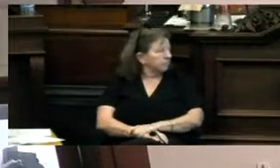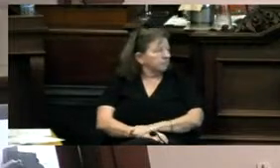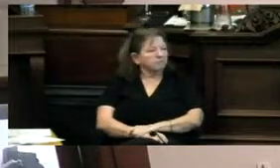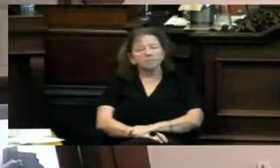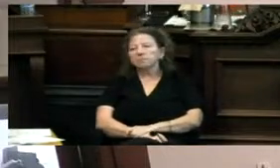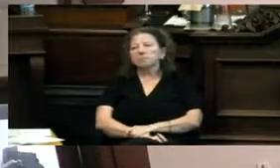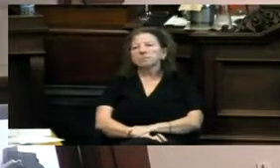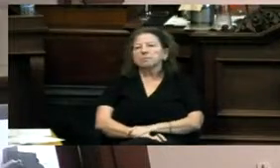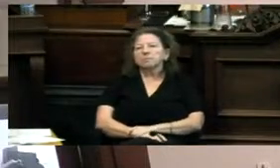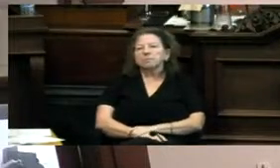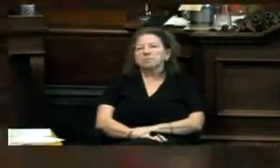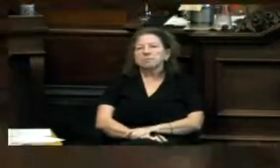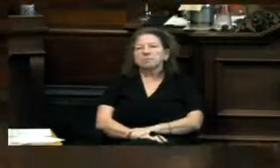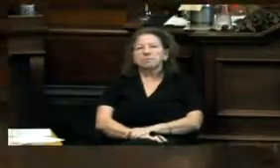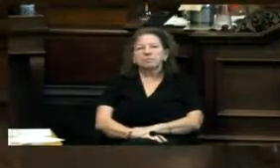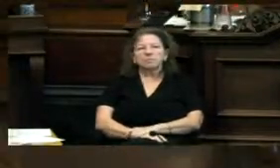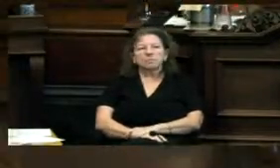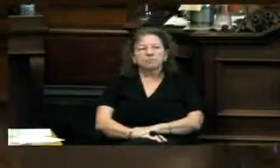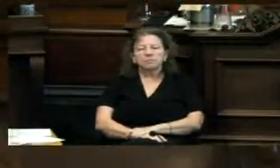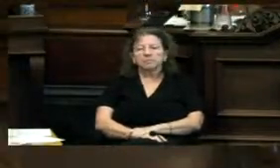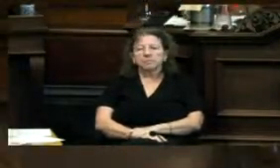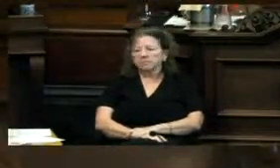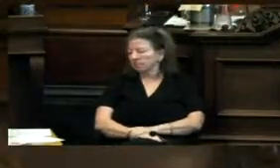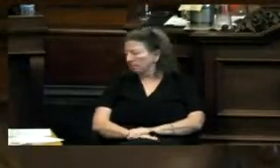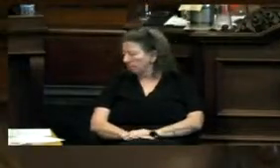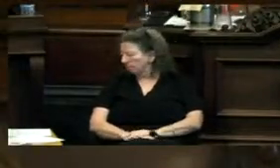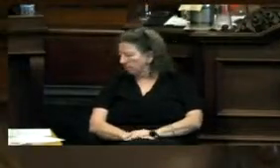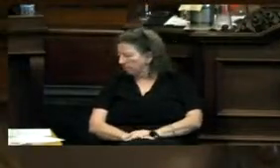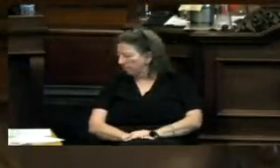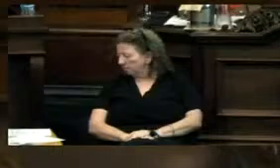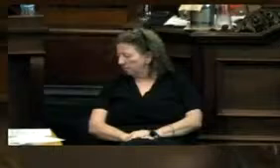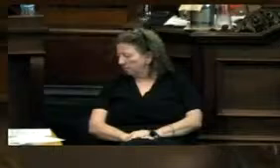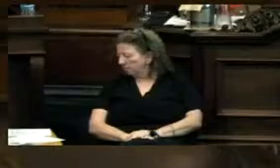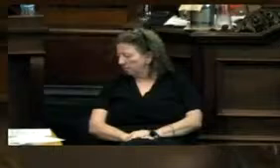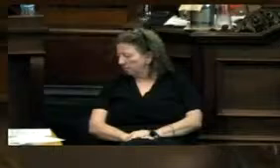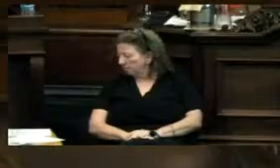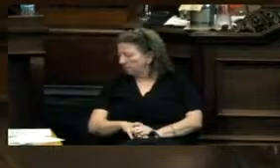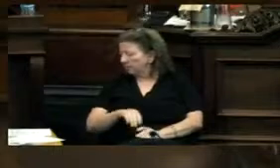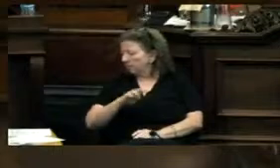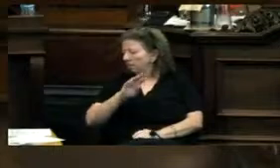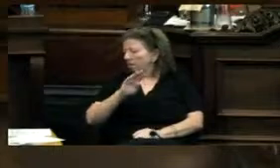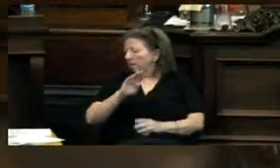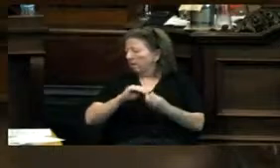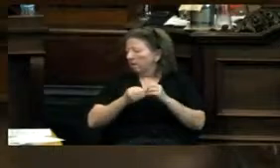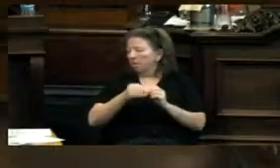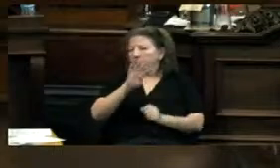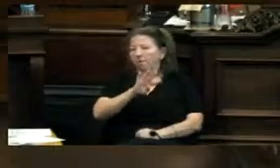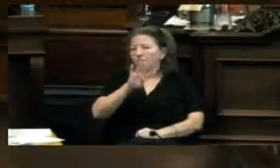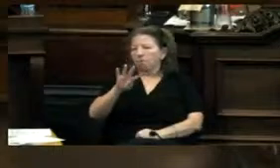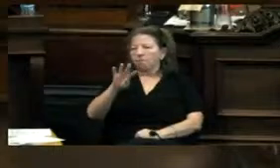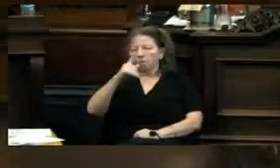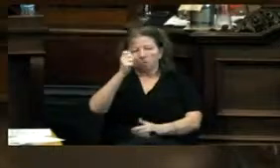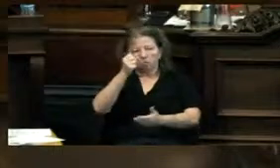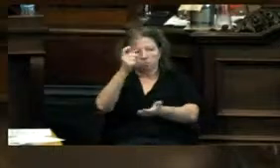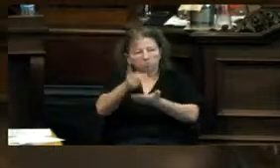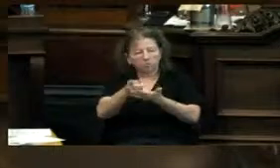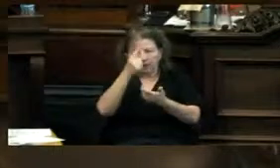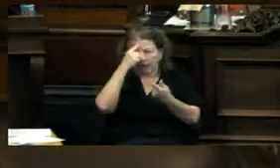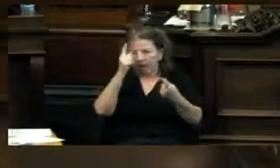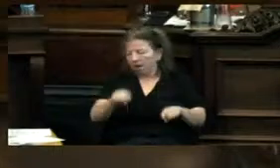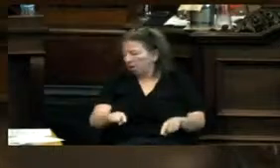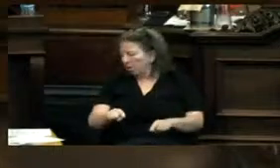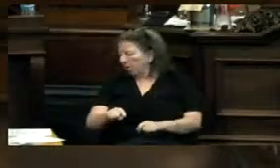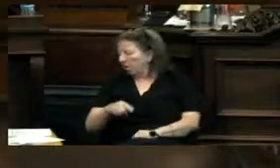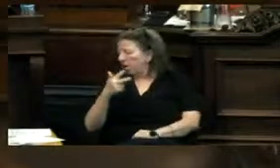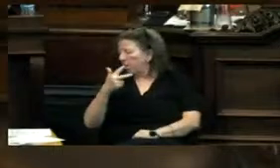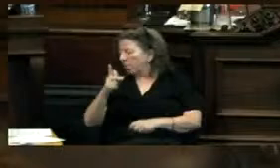Melendez. Yes. Thank you. Thank